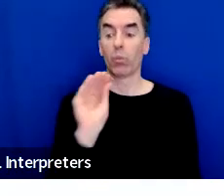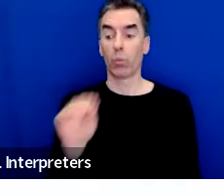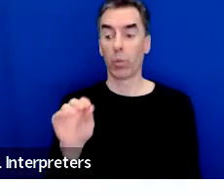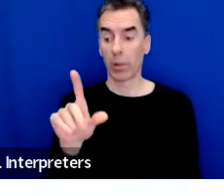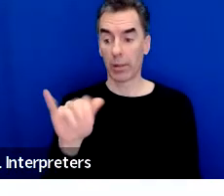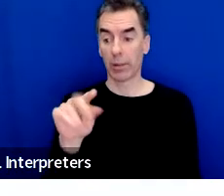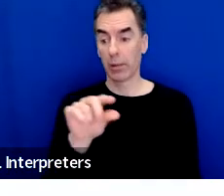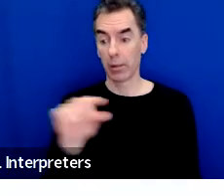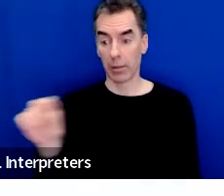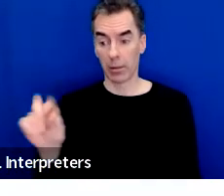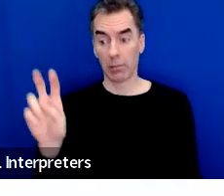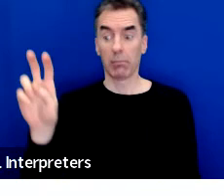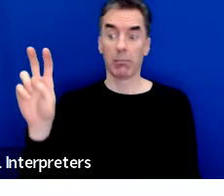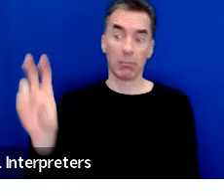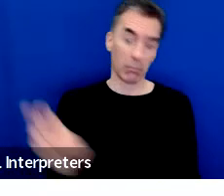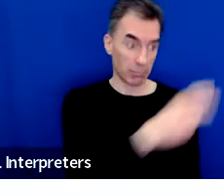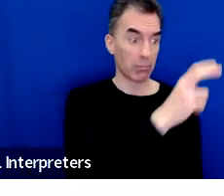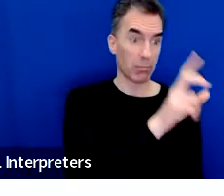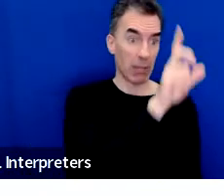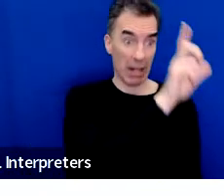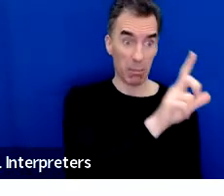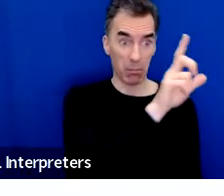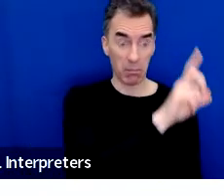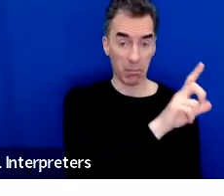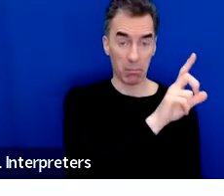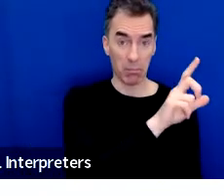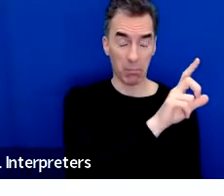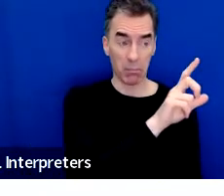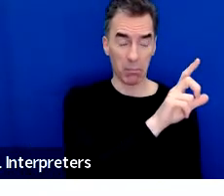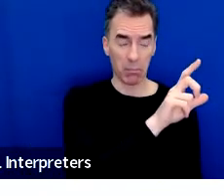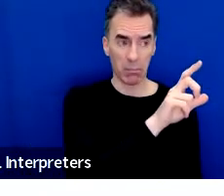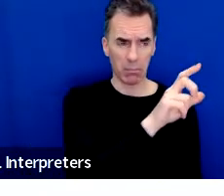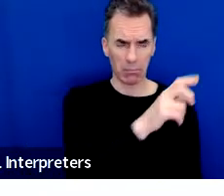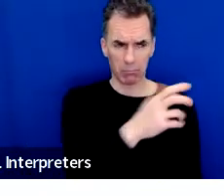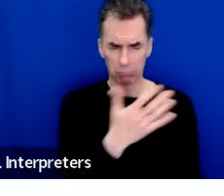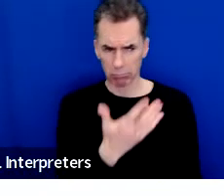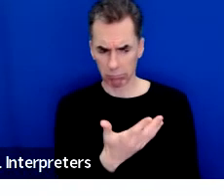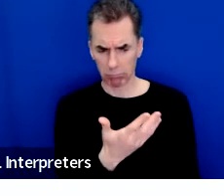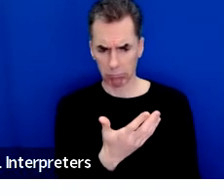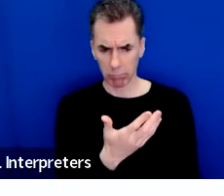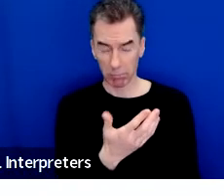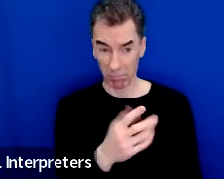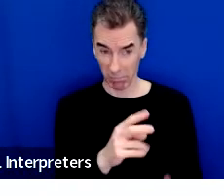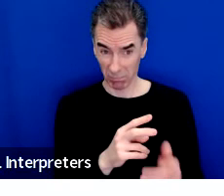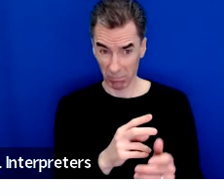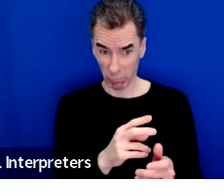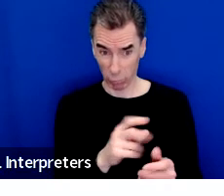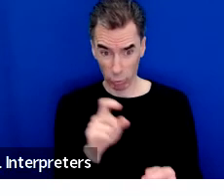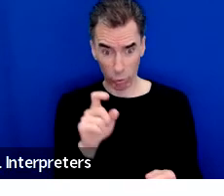through whatever search, wouldn't there have to be some sort of log in process?